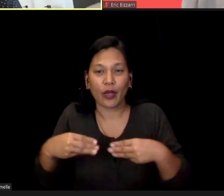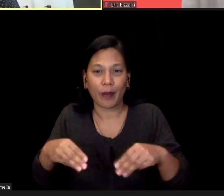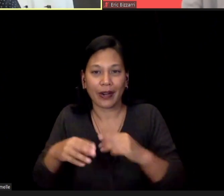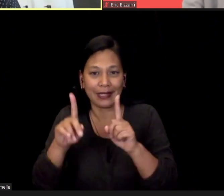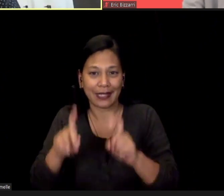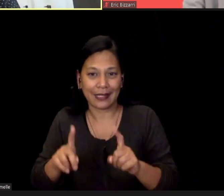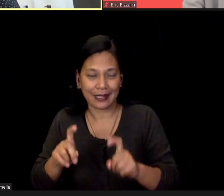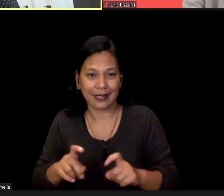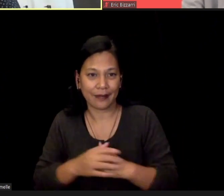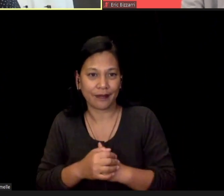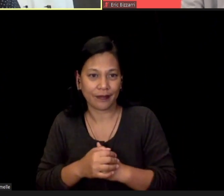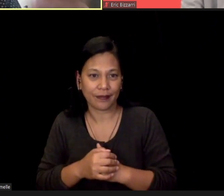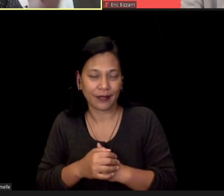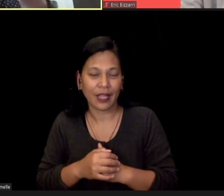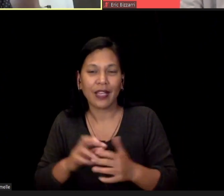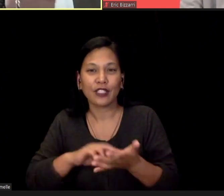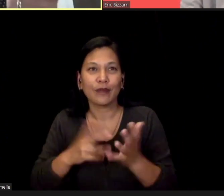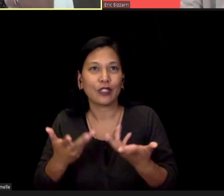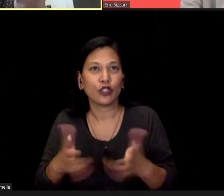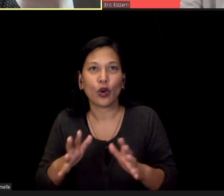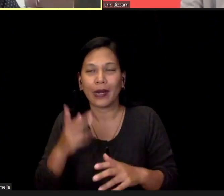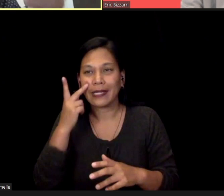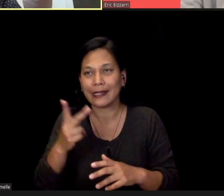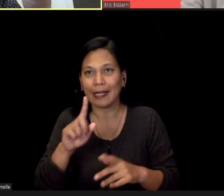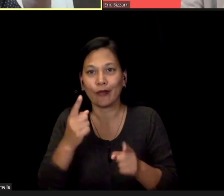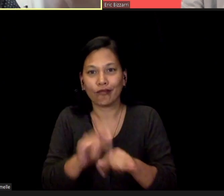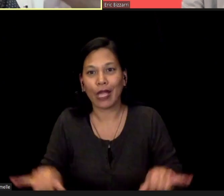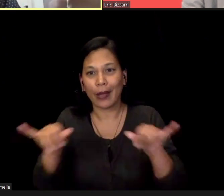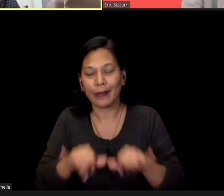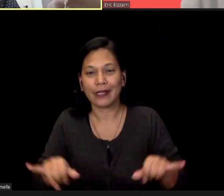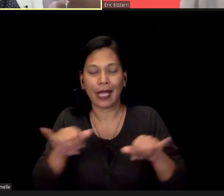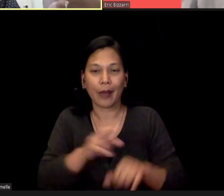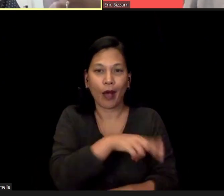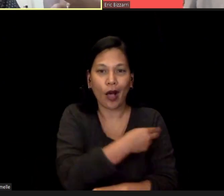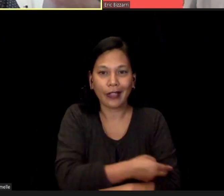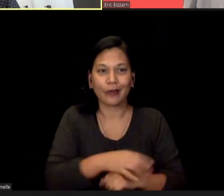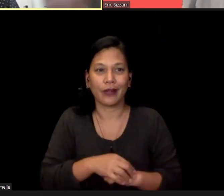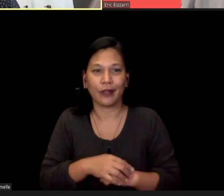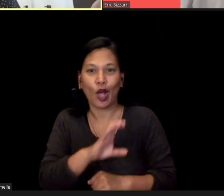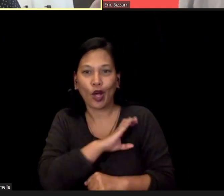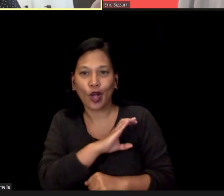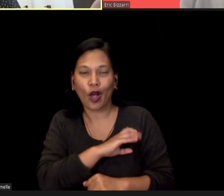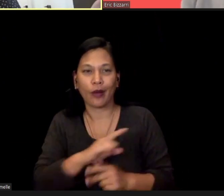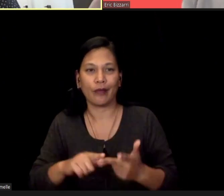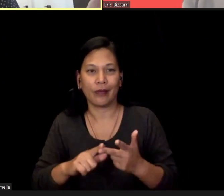Just so we don't continually just see hospital, cop, or legal shows on TV, cause those are what broadcasters want.